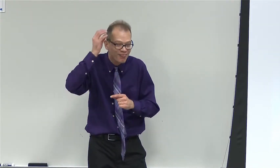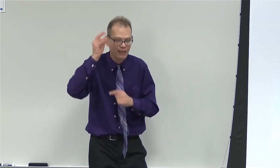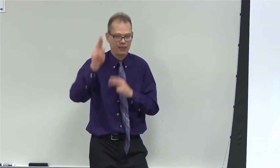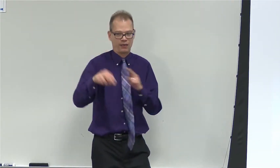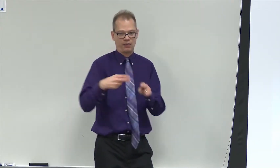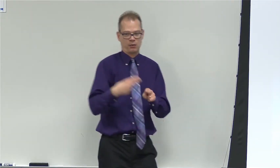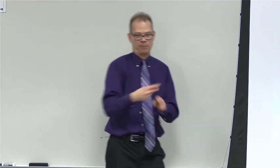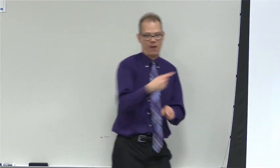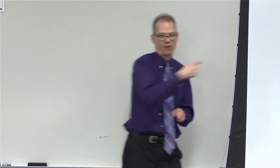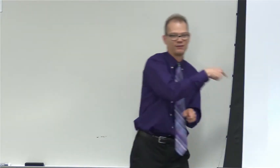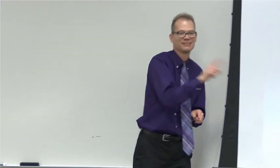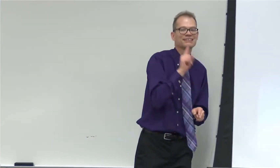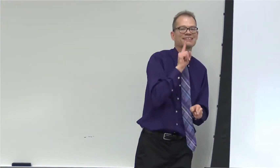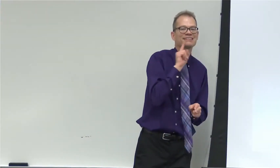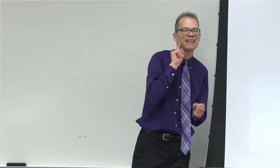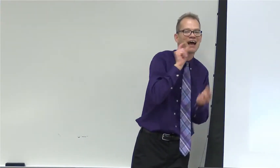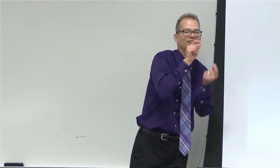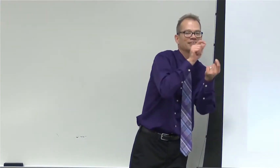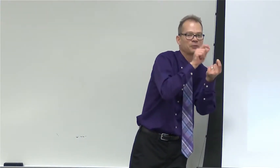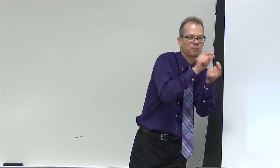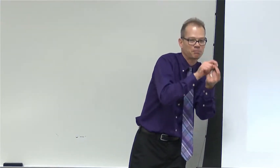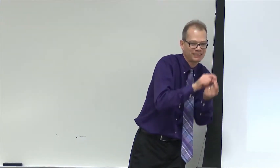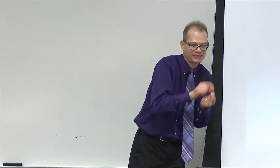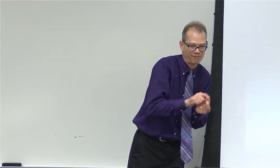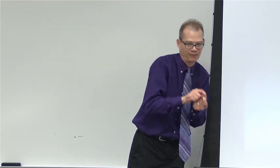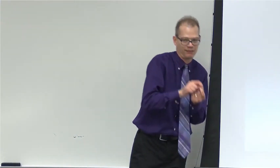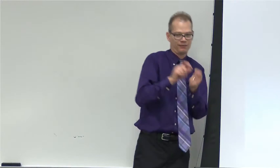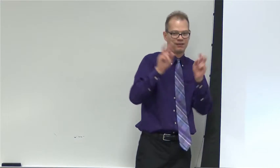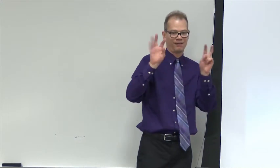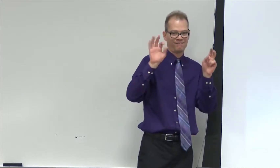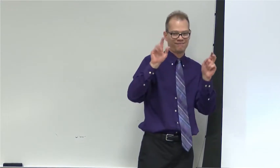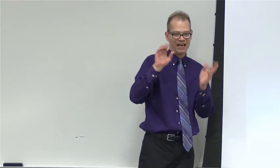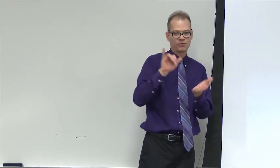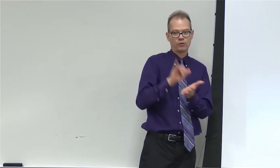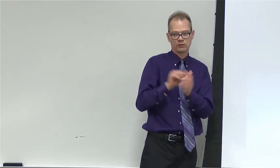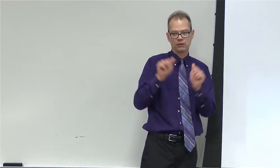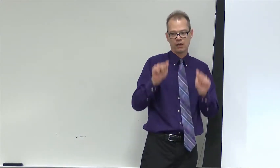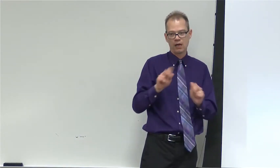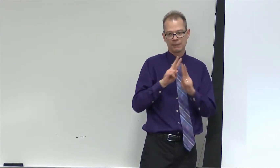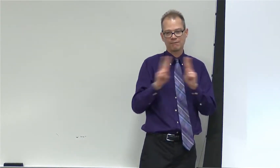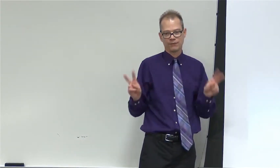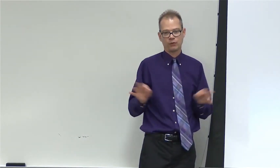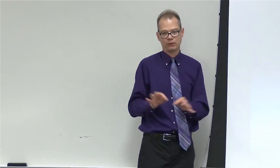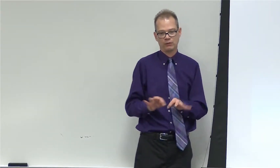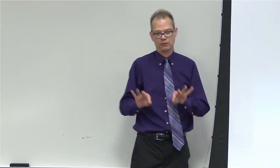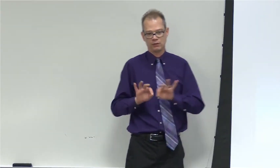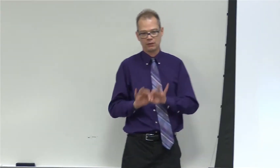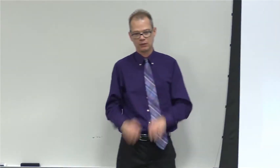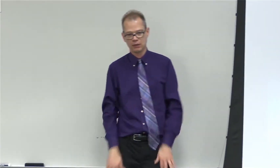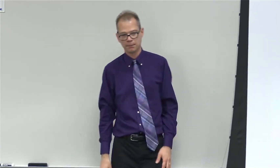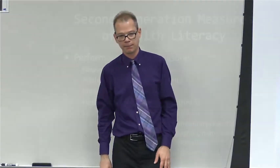were not really thinking about this type of specificity within the subgroups of... of deaf people.